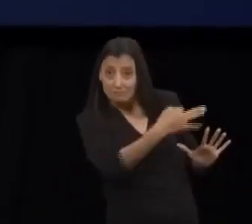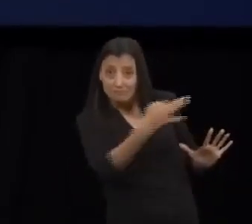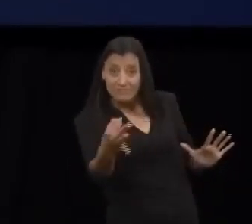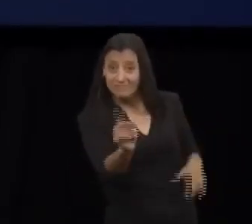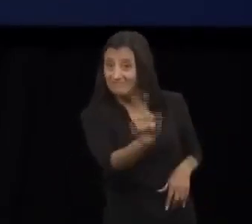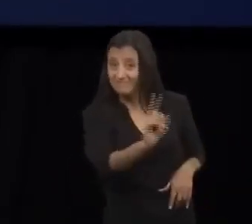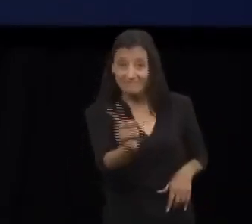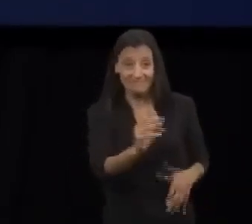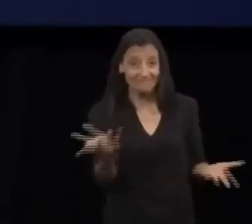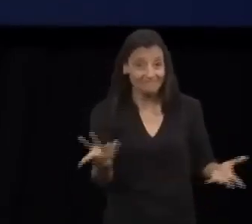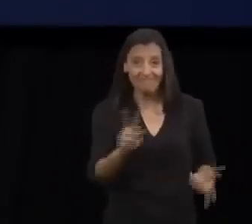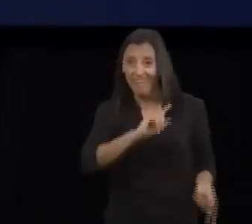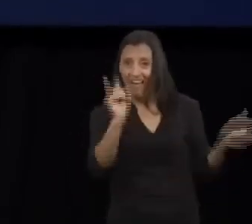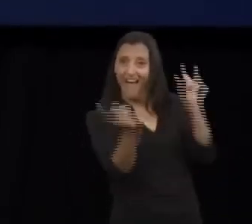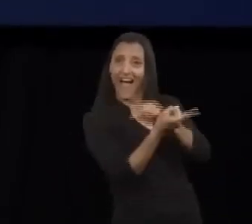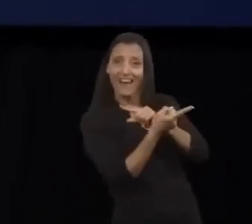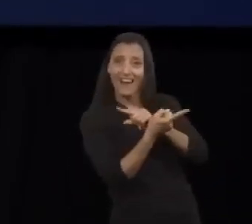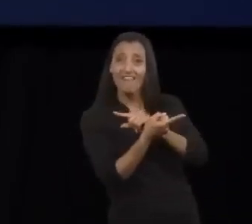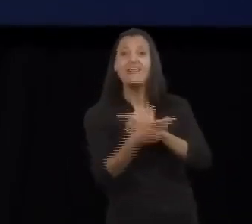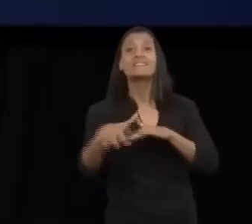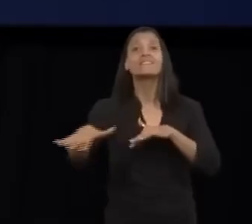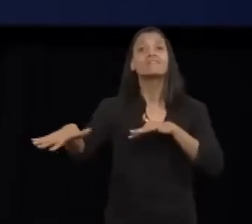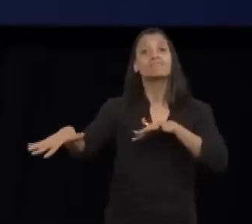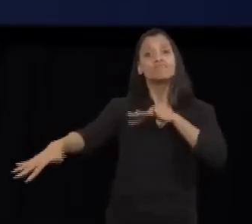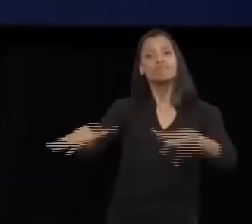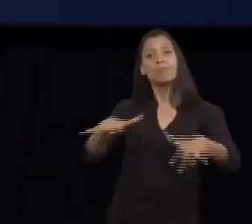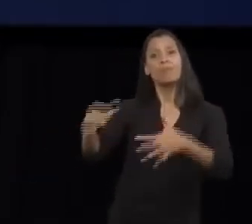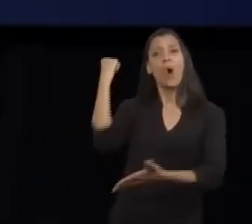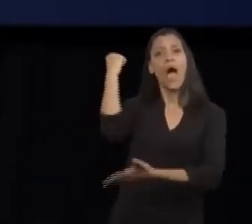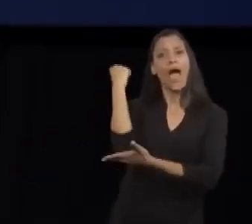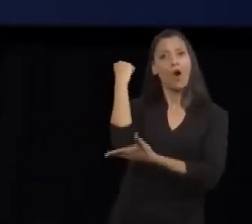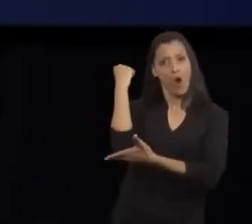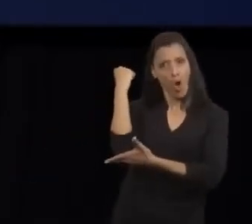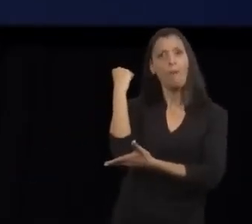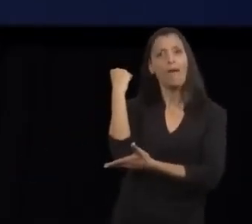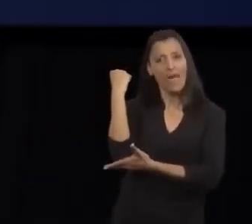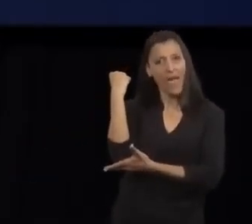The activity, measured by the EMA, is de-stationed.